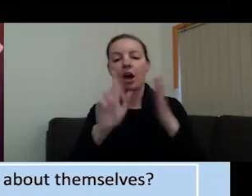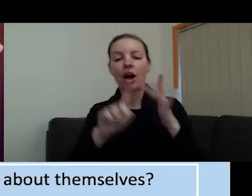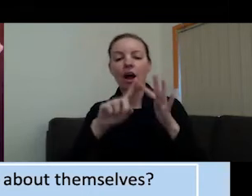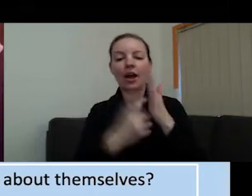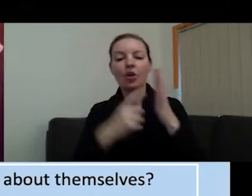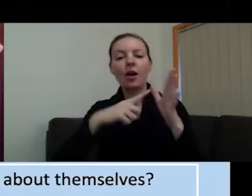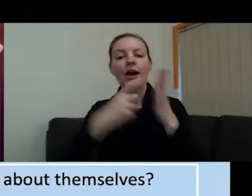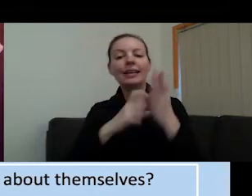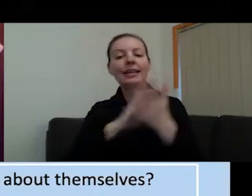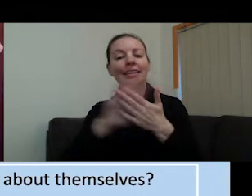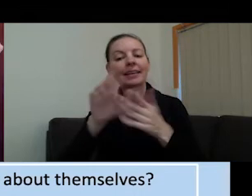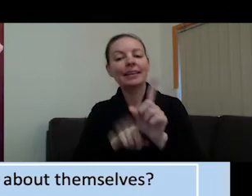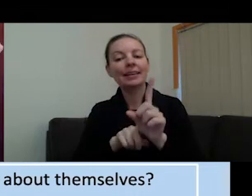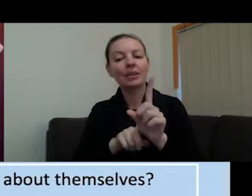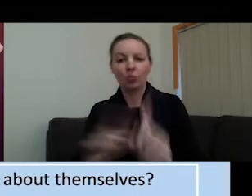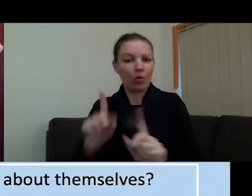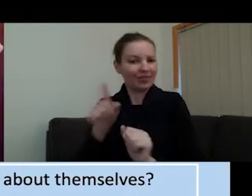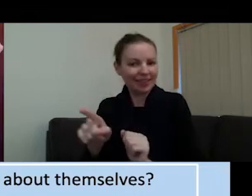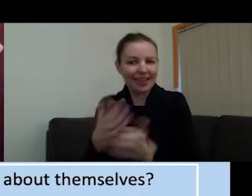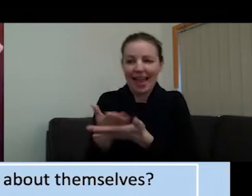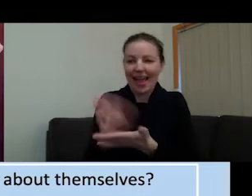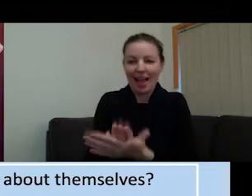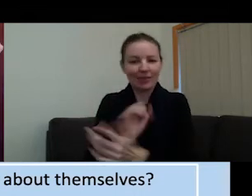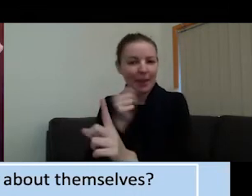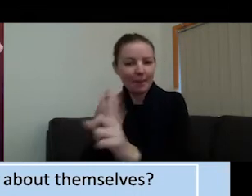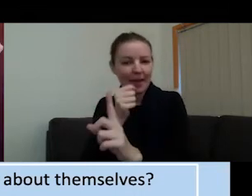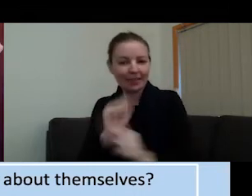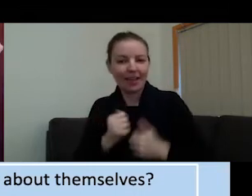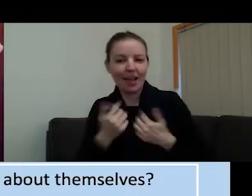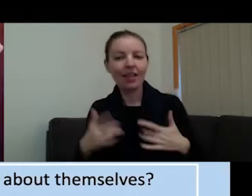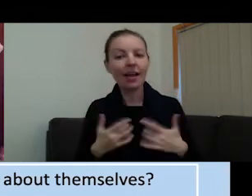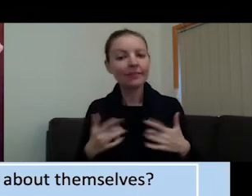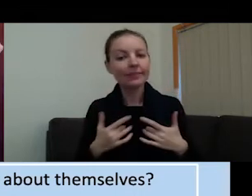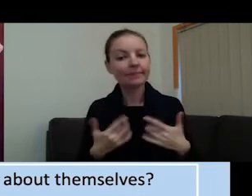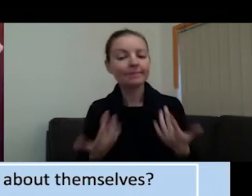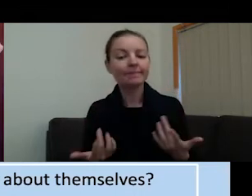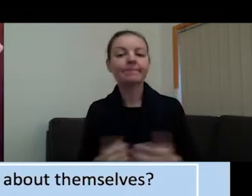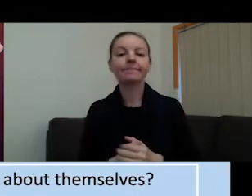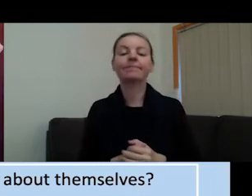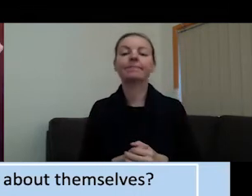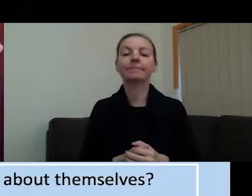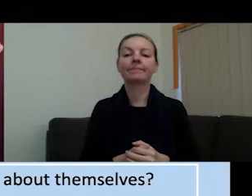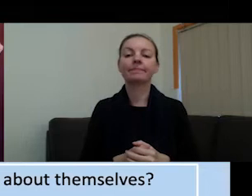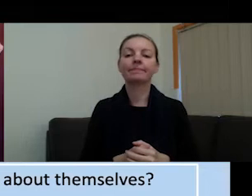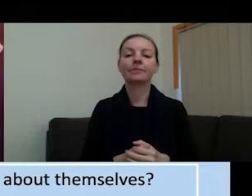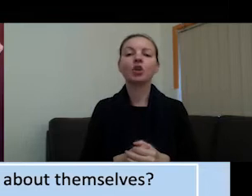lives. The way that we often do it is to start by talking about